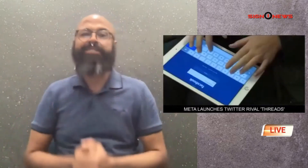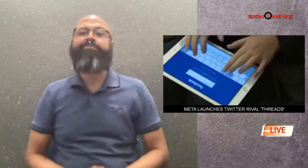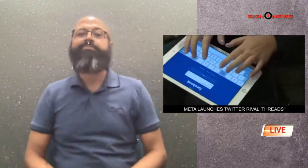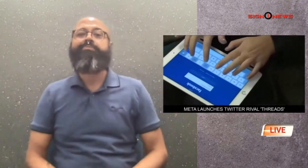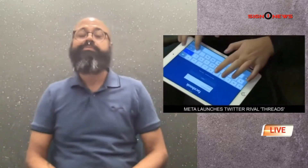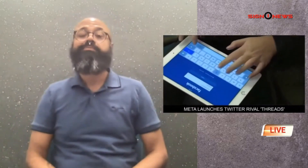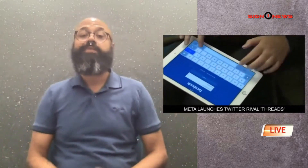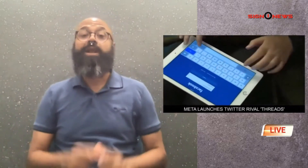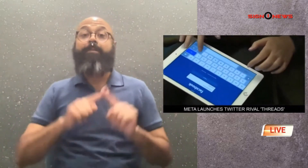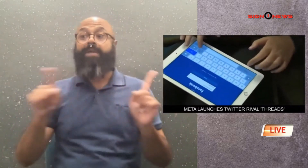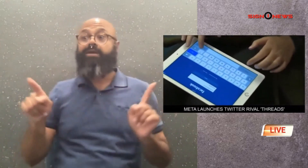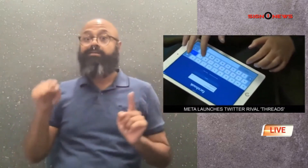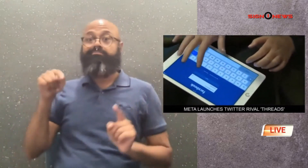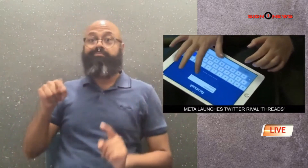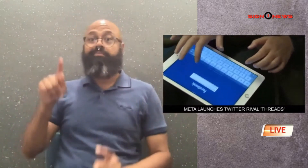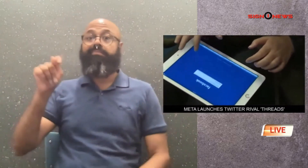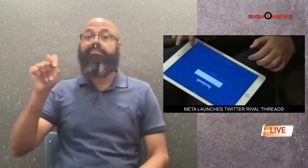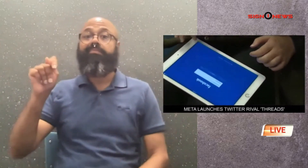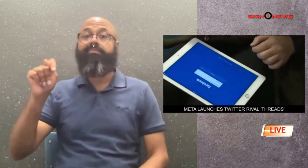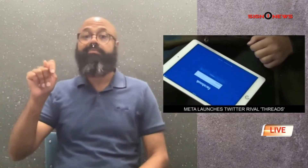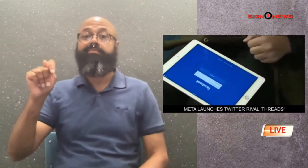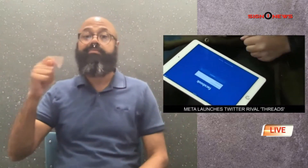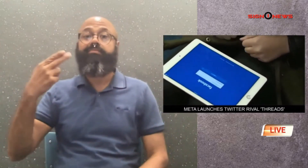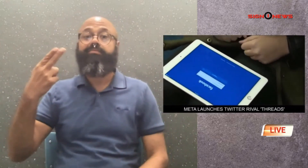The but Threads could be the biggest threat to Twitter.